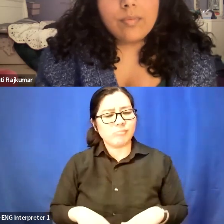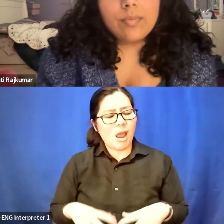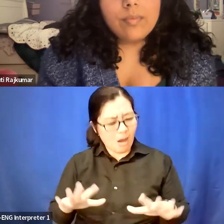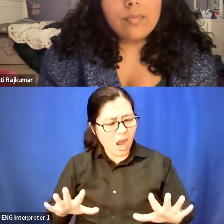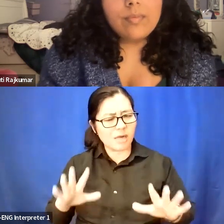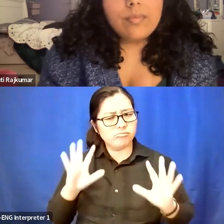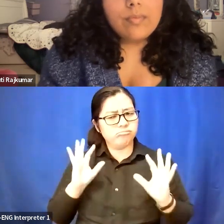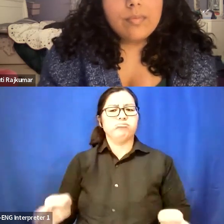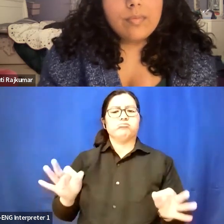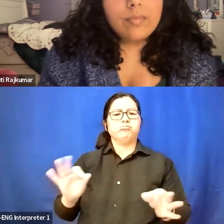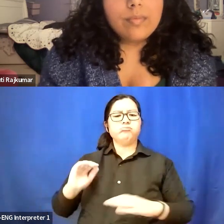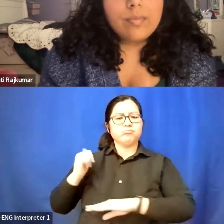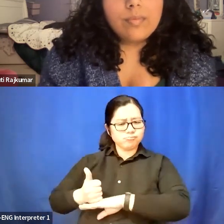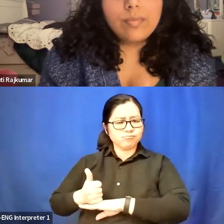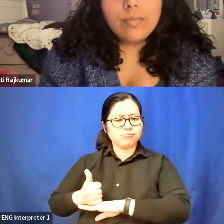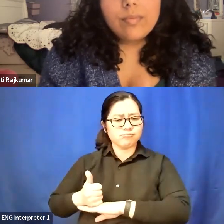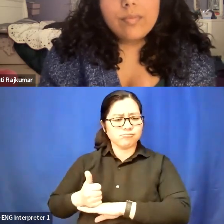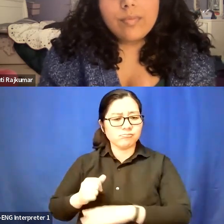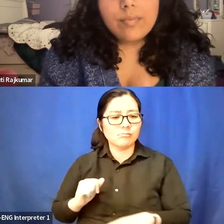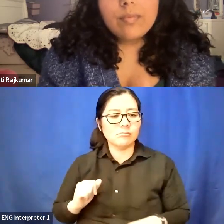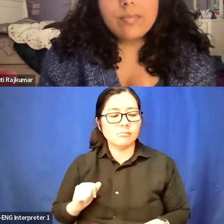and be proud of my individuality.